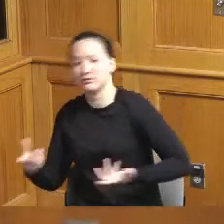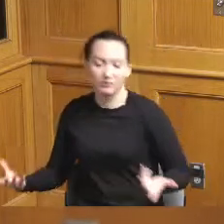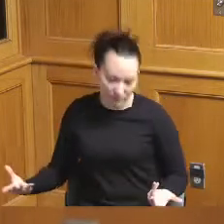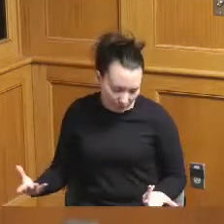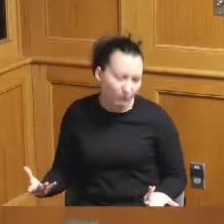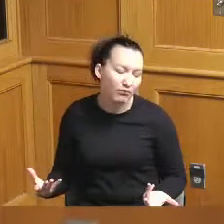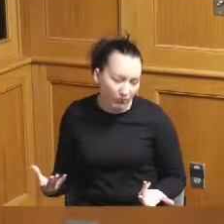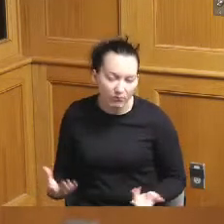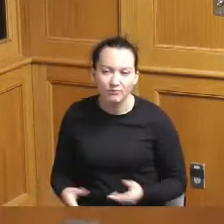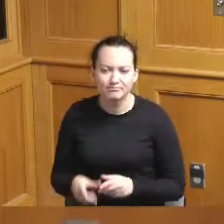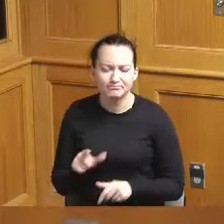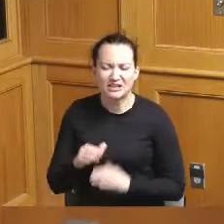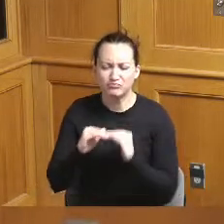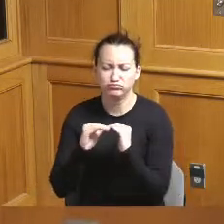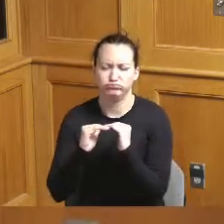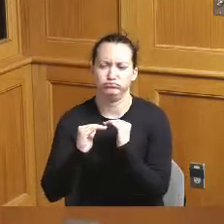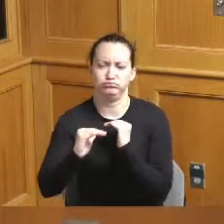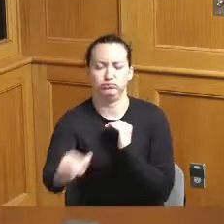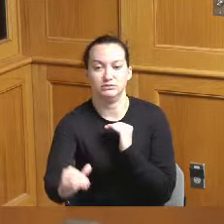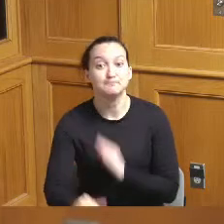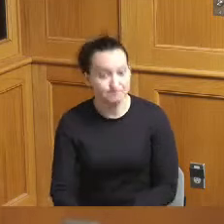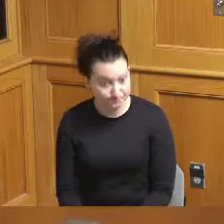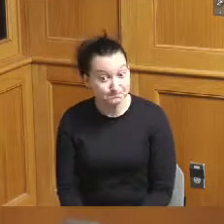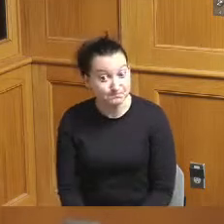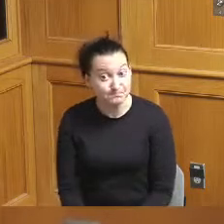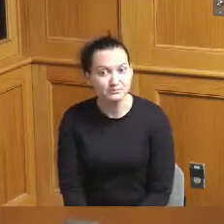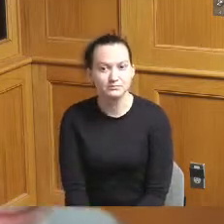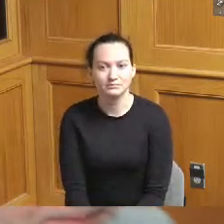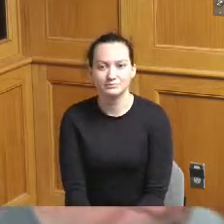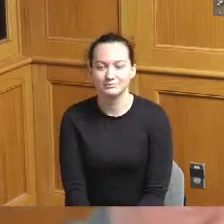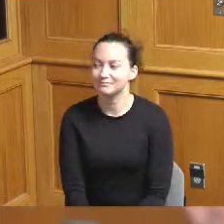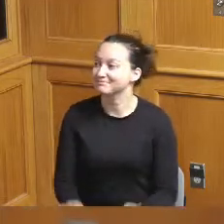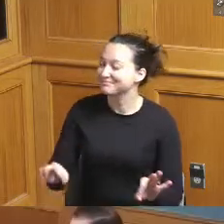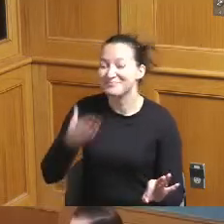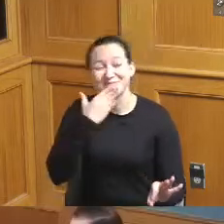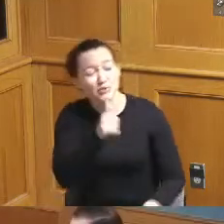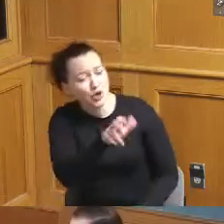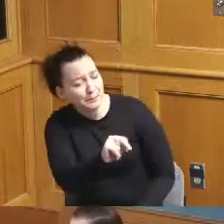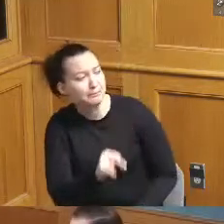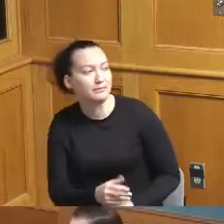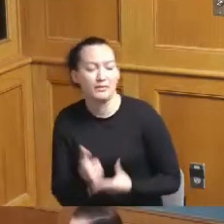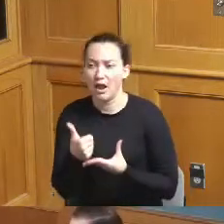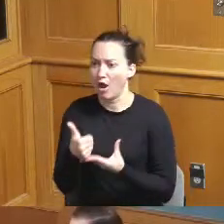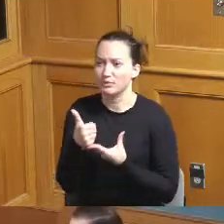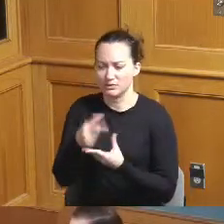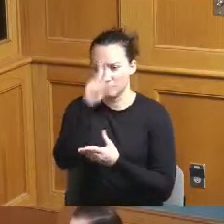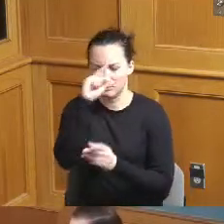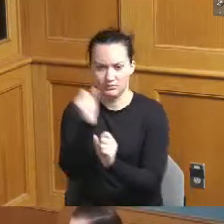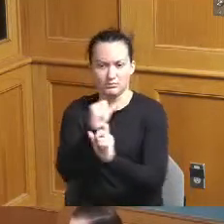we try to keep this pretty level as we go great John it just helps it so that it it helps the